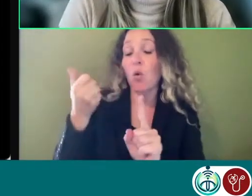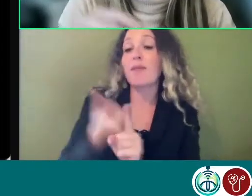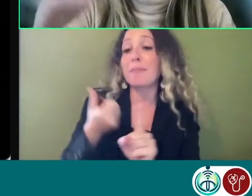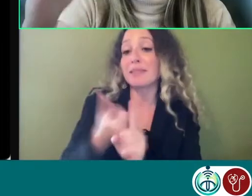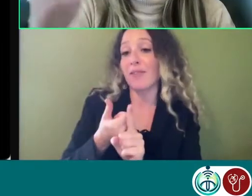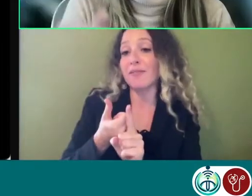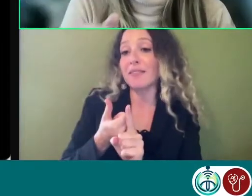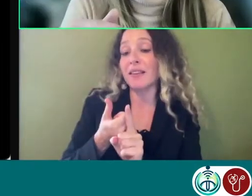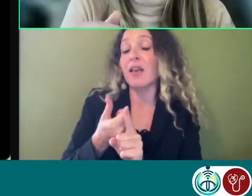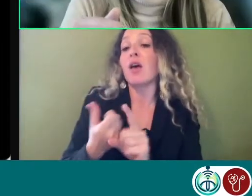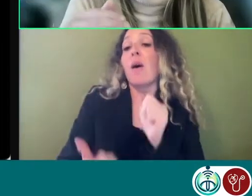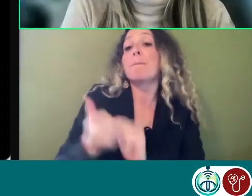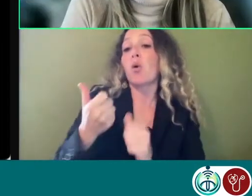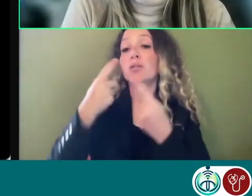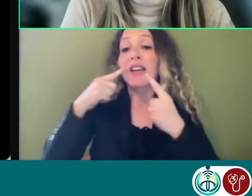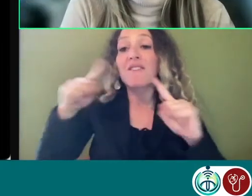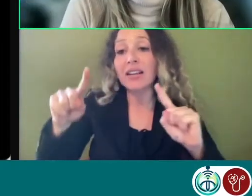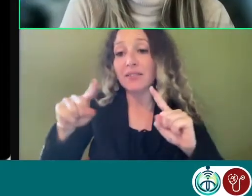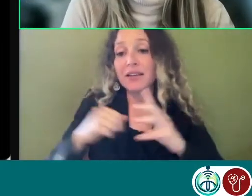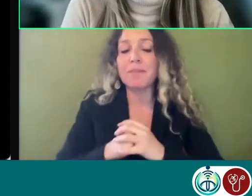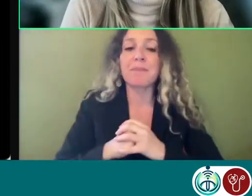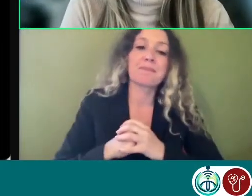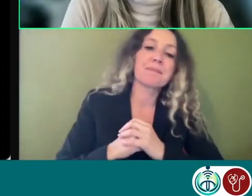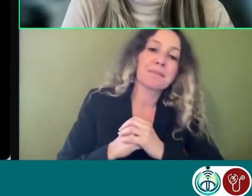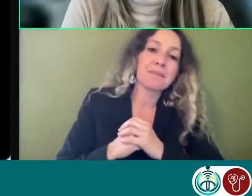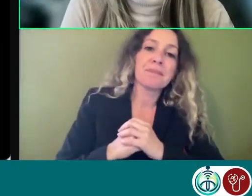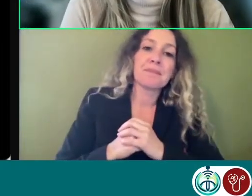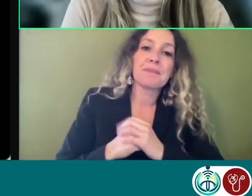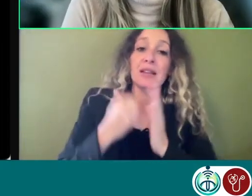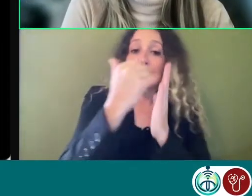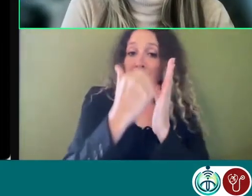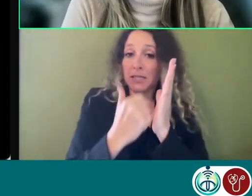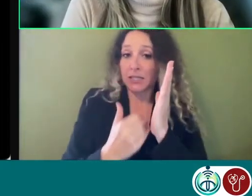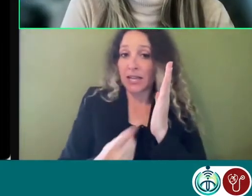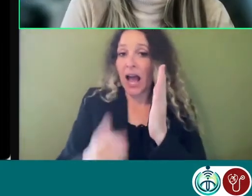And these key contributors that I'll list are what I think is the foundation for those things